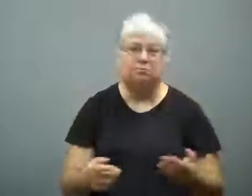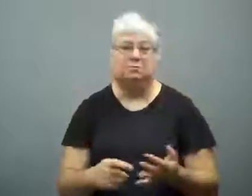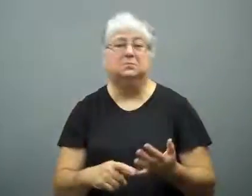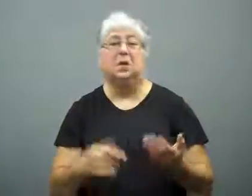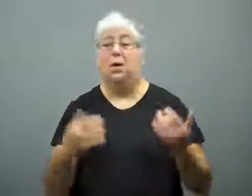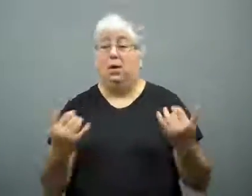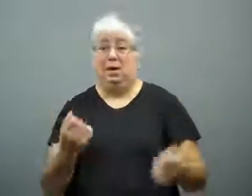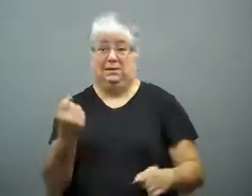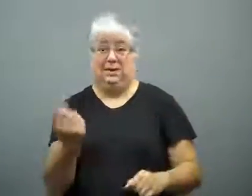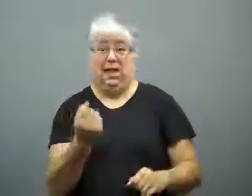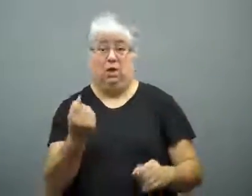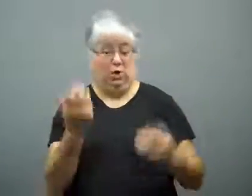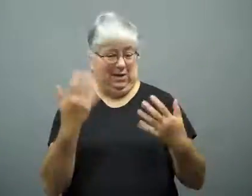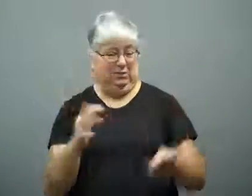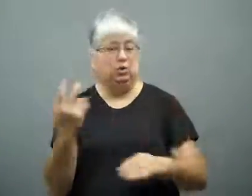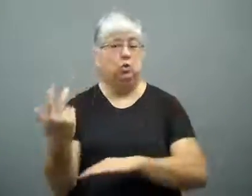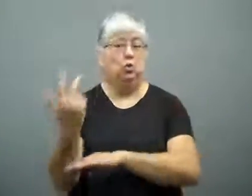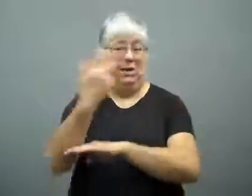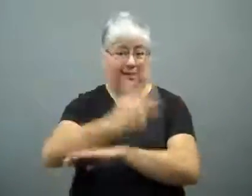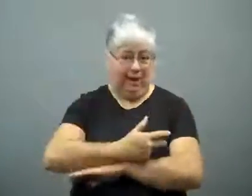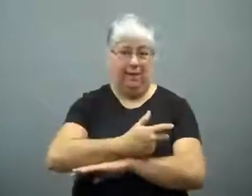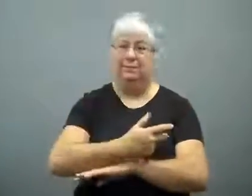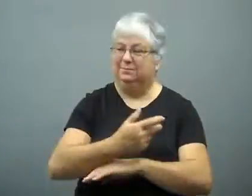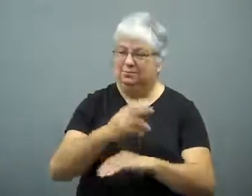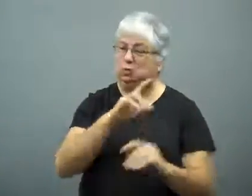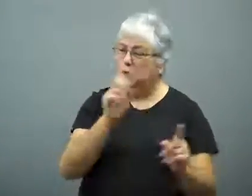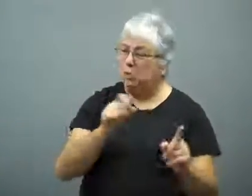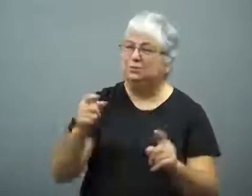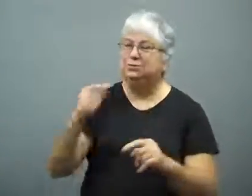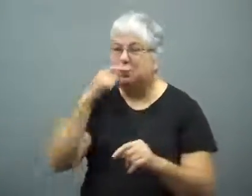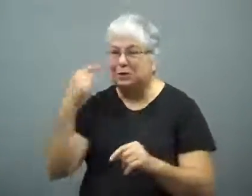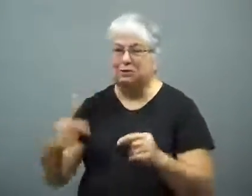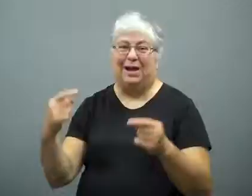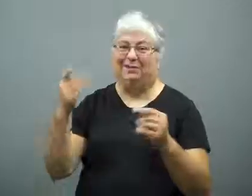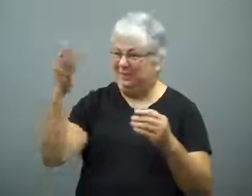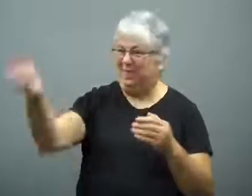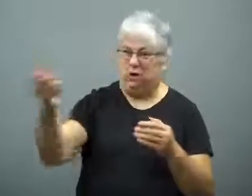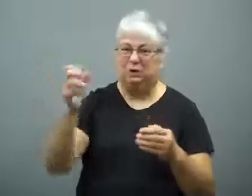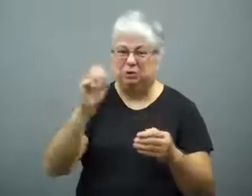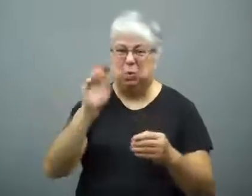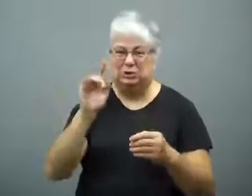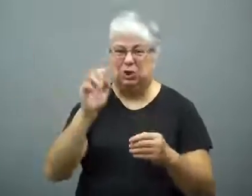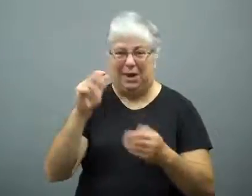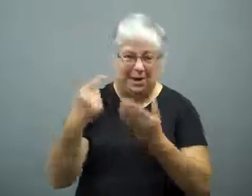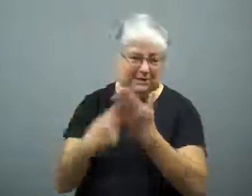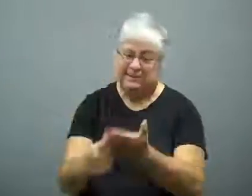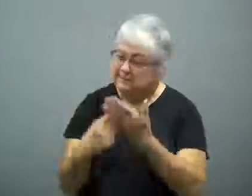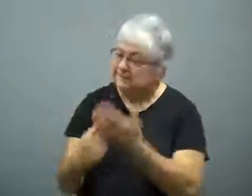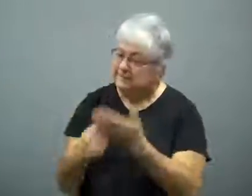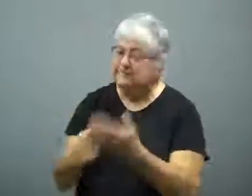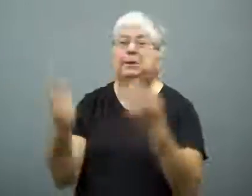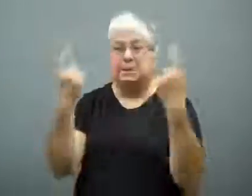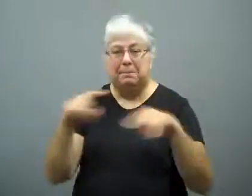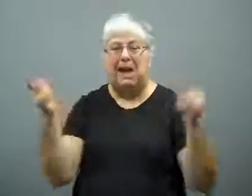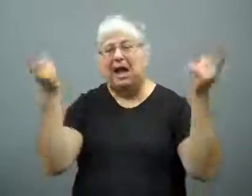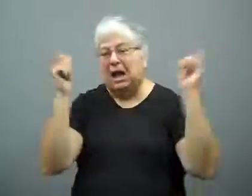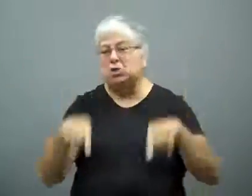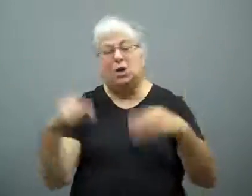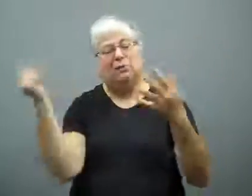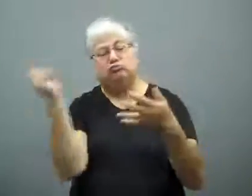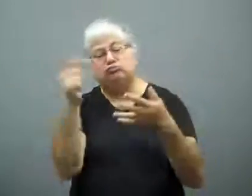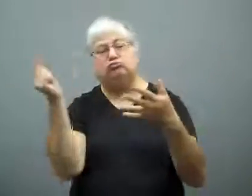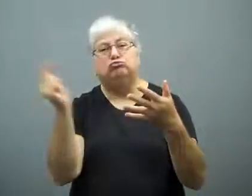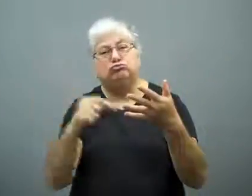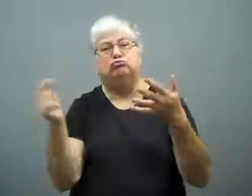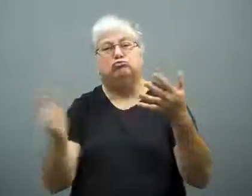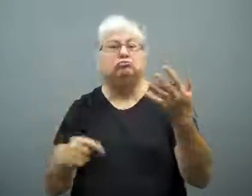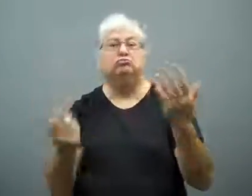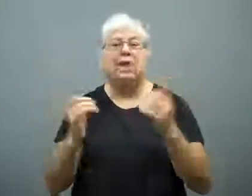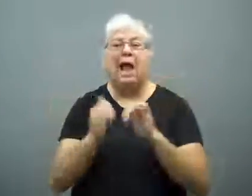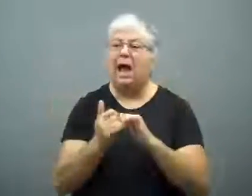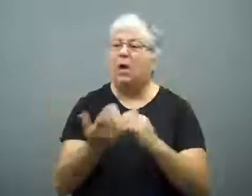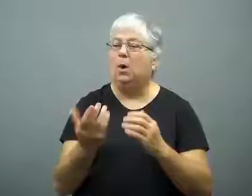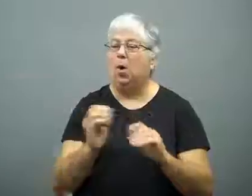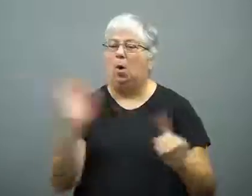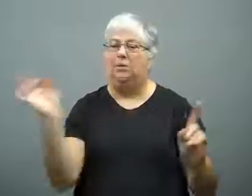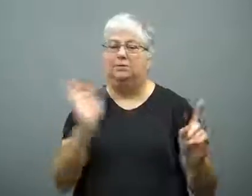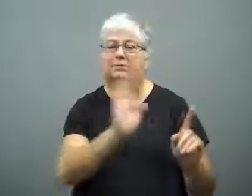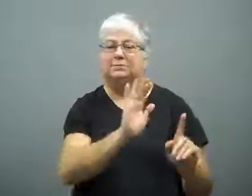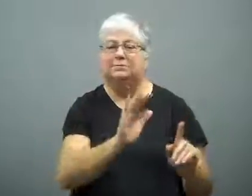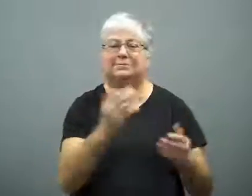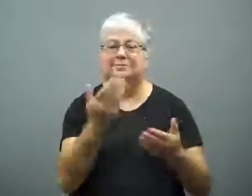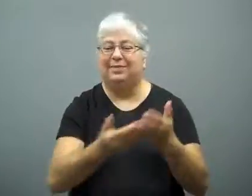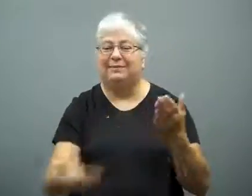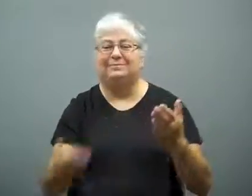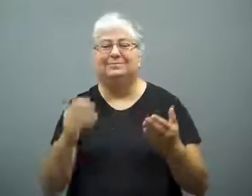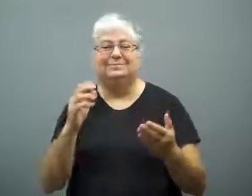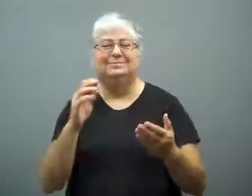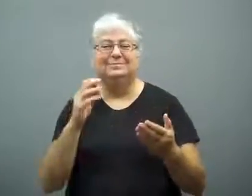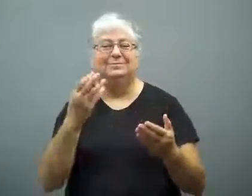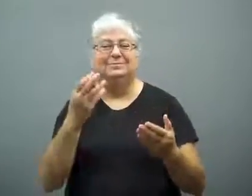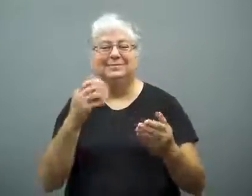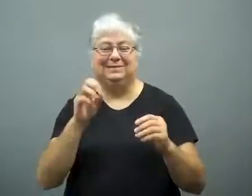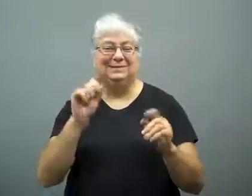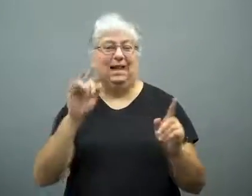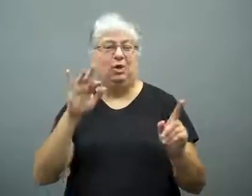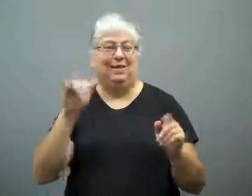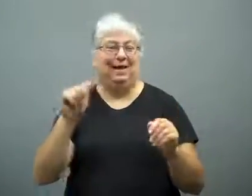After three days there, they came up with an outline of what they wanted